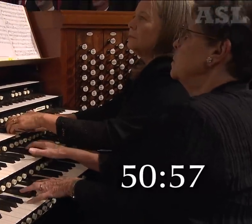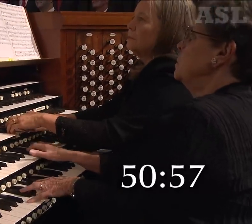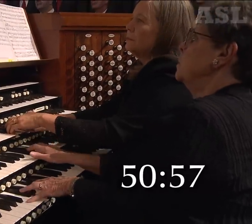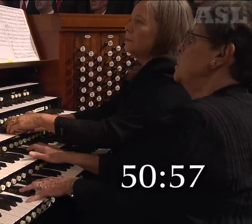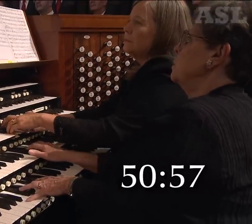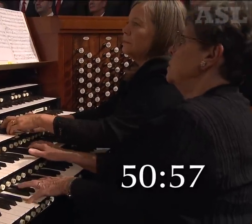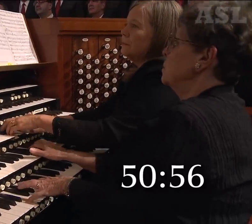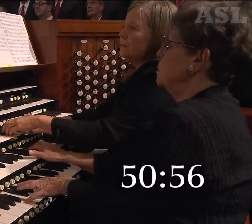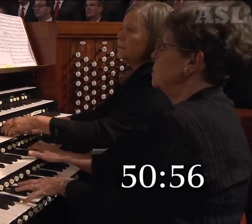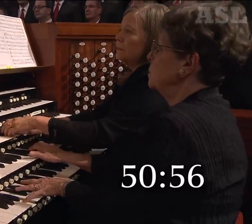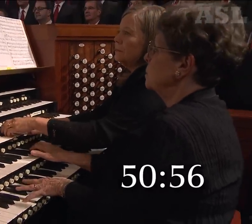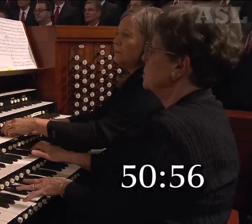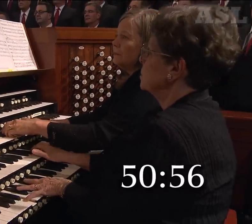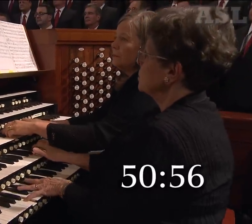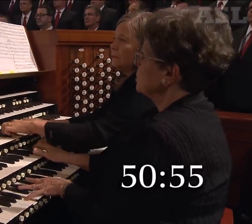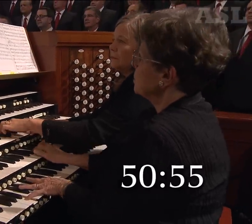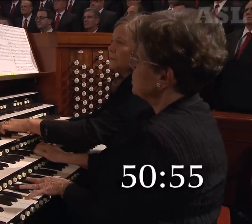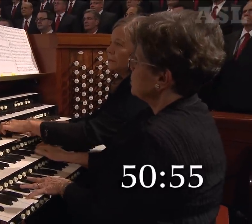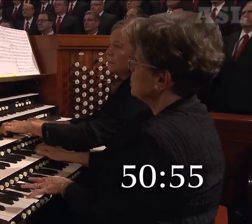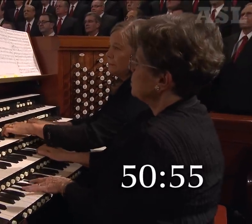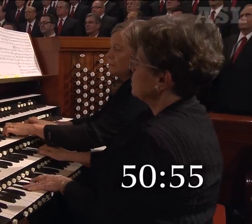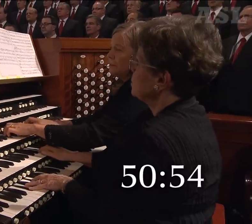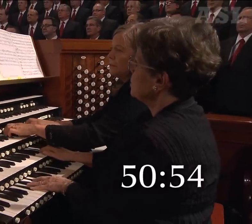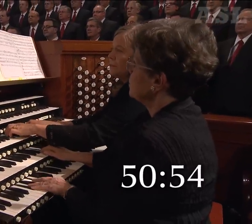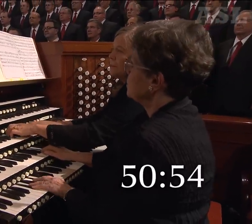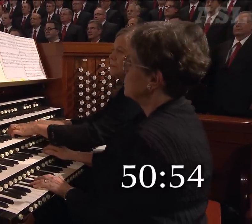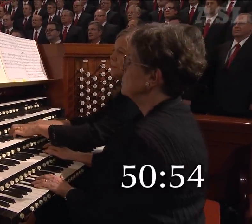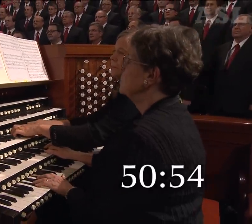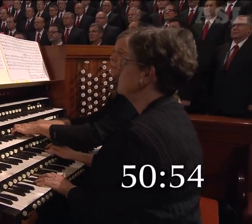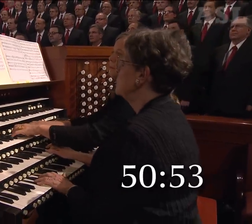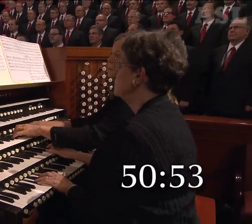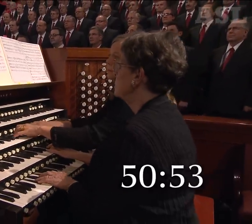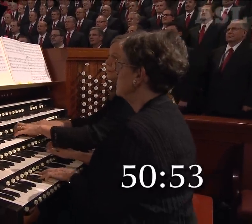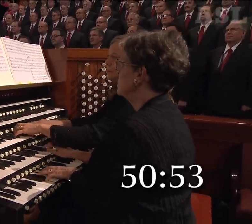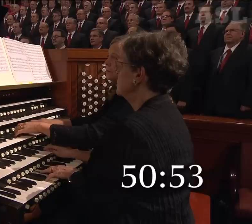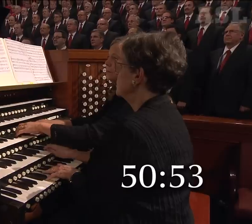THIS IS THE ENGLISH